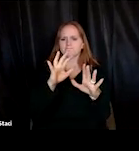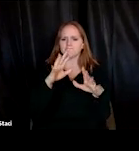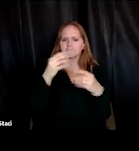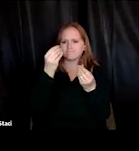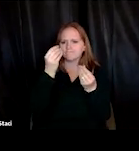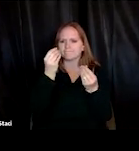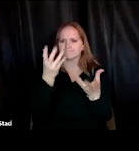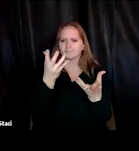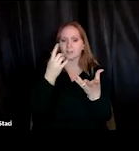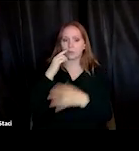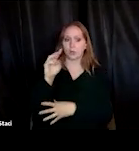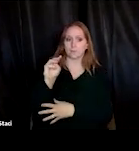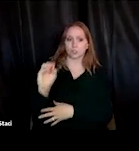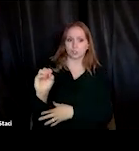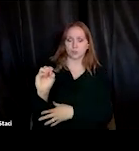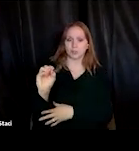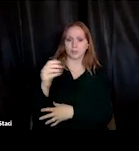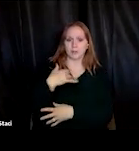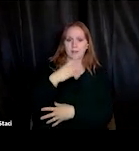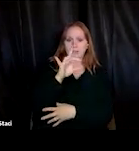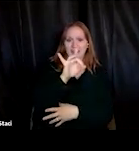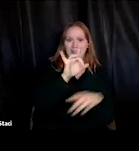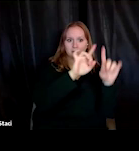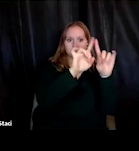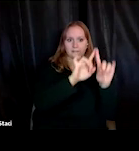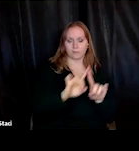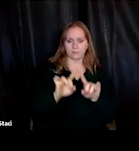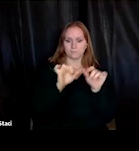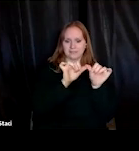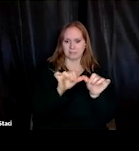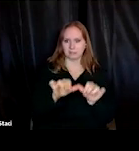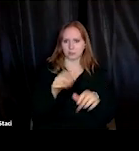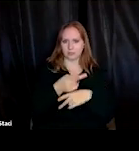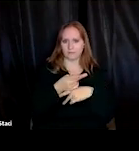We have eight different continuums of care in our state, which you can see here.